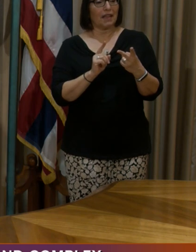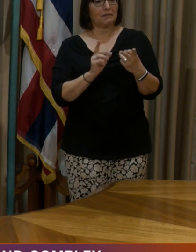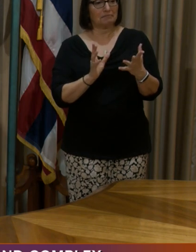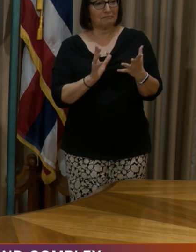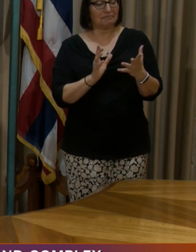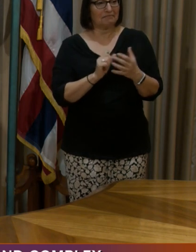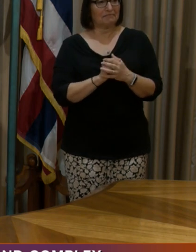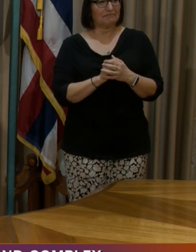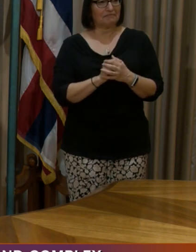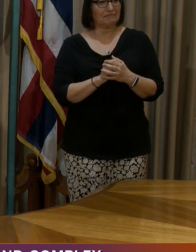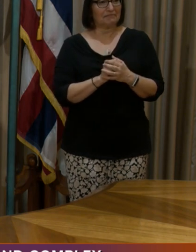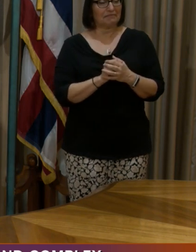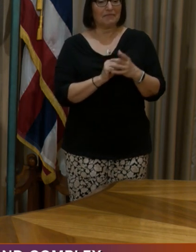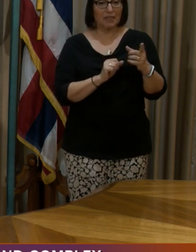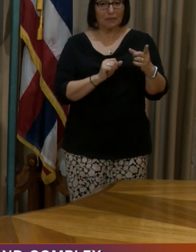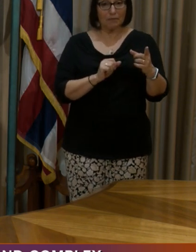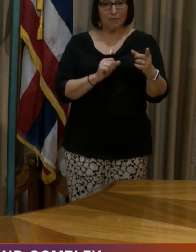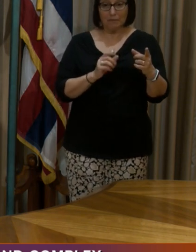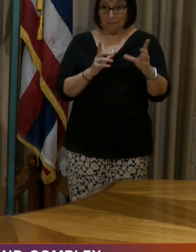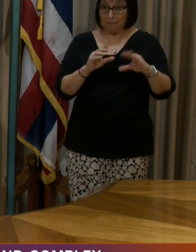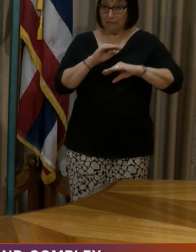LEARN FROM HOME MODE THE OTHER.